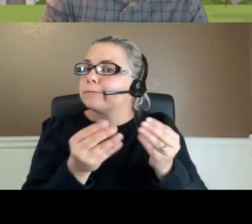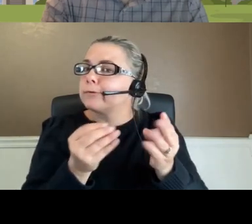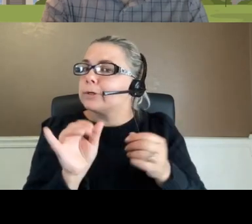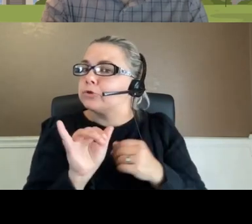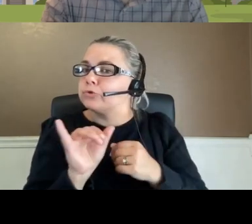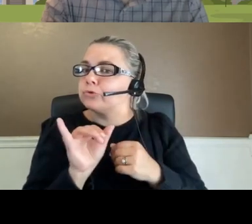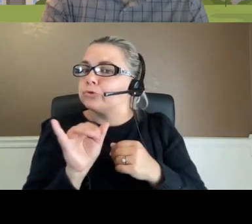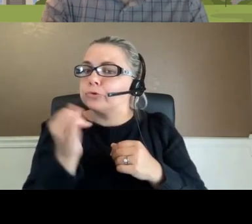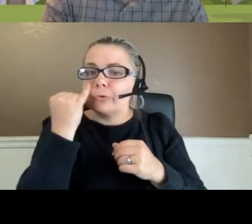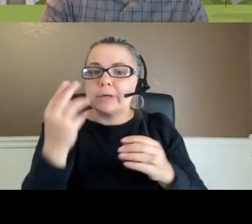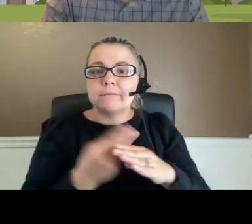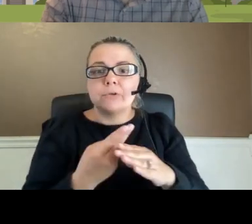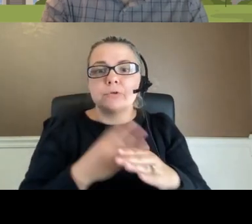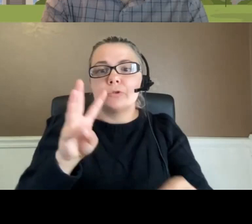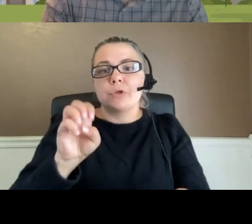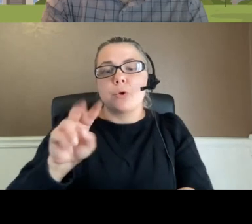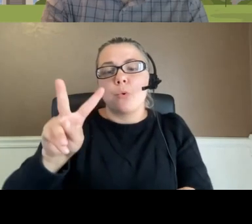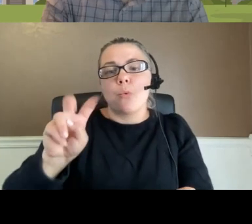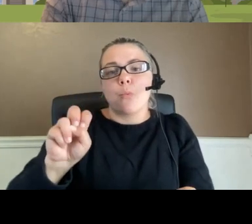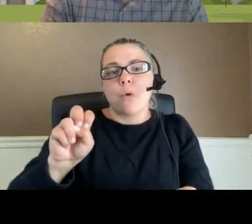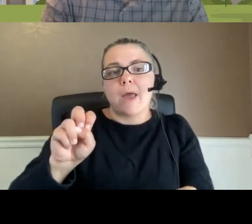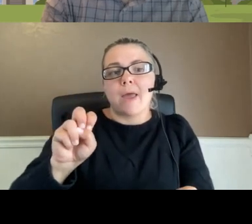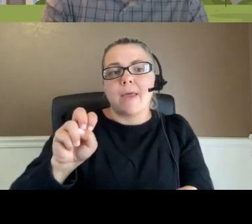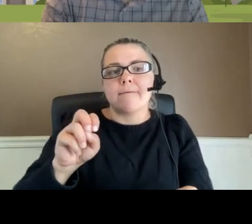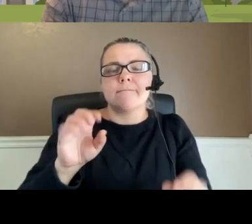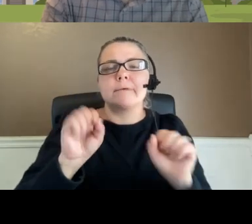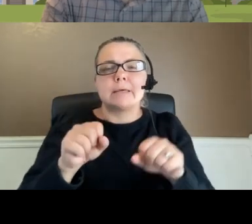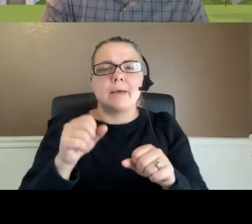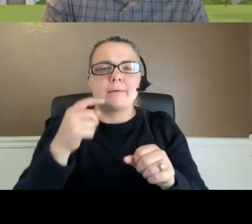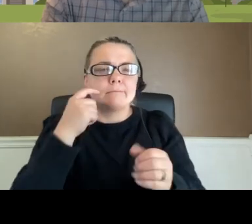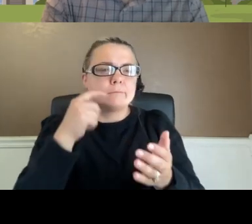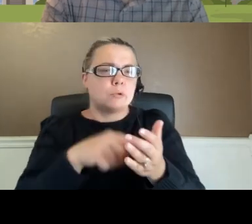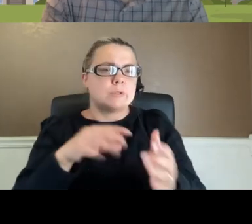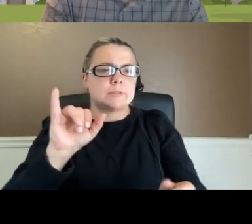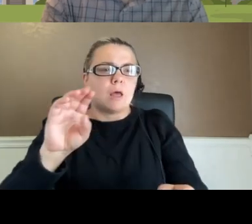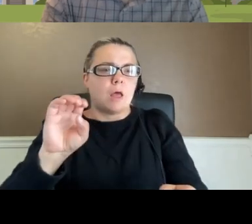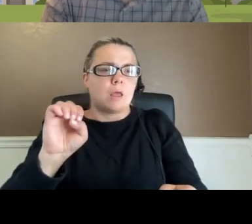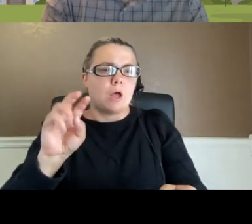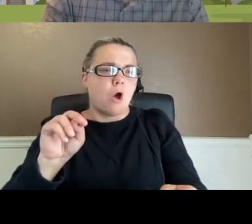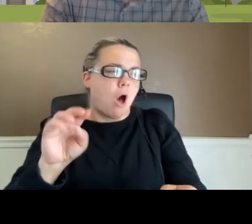are using WAVE and you see any icons and there's alternative text and other prompts to help with